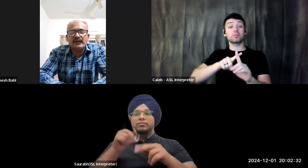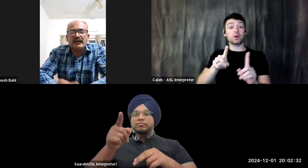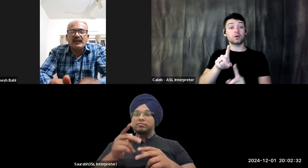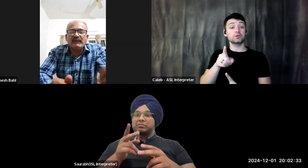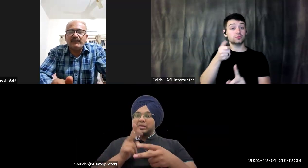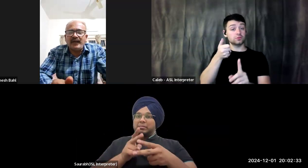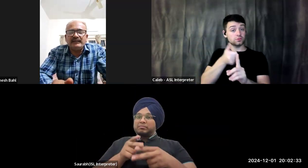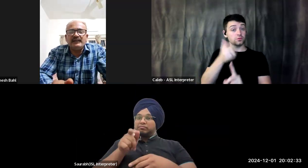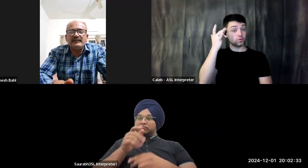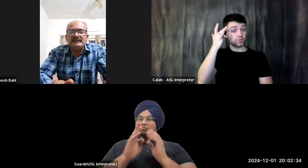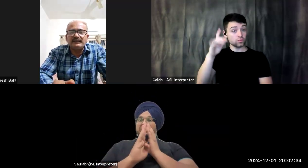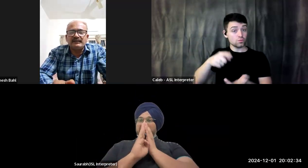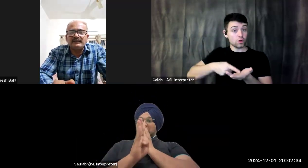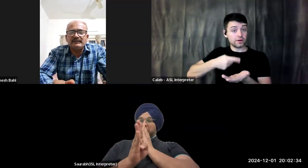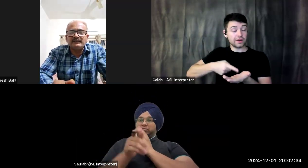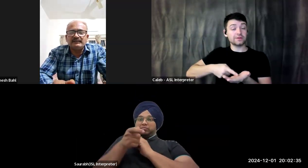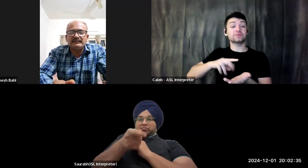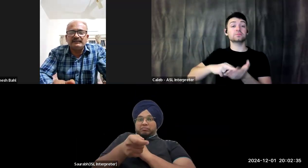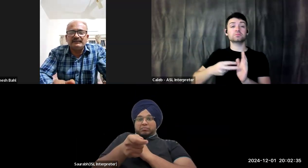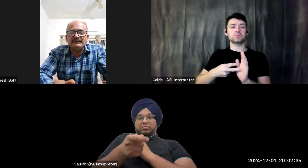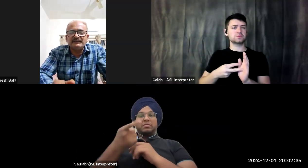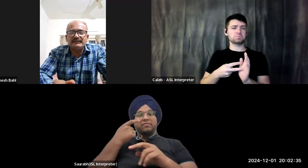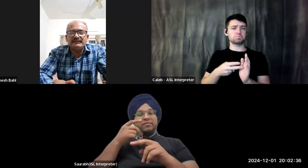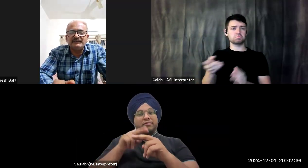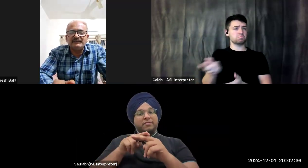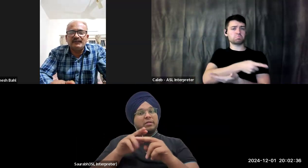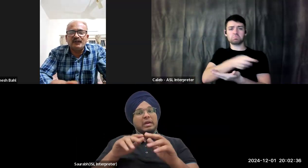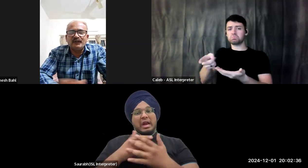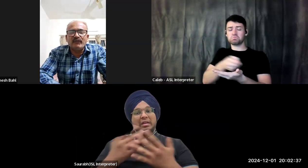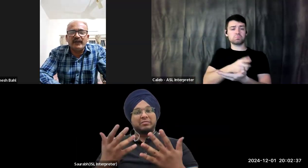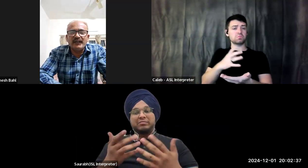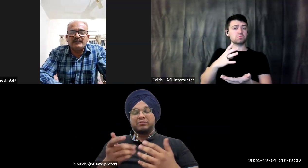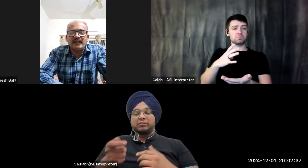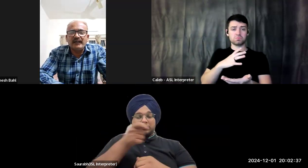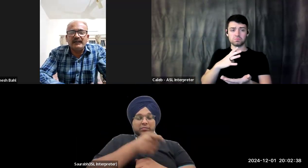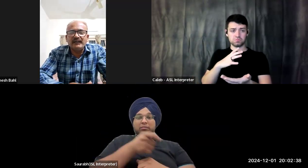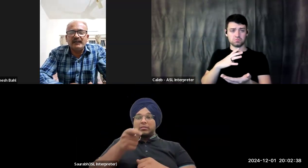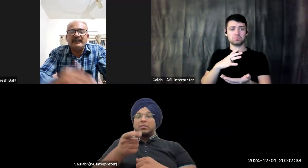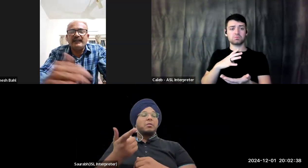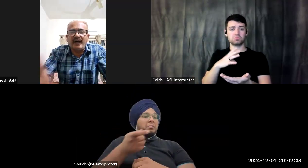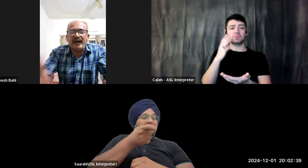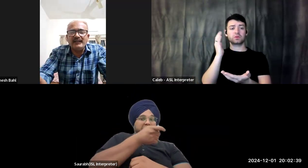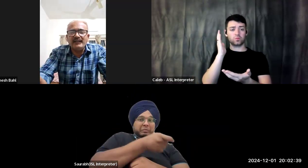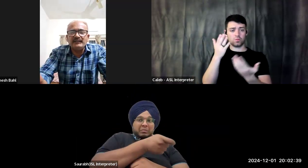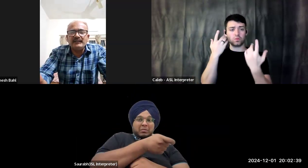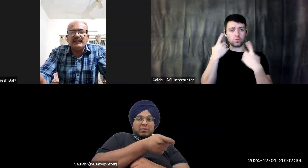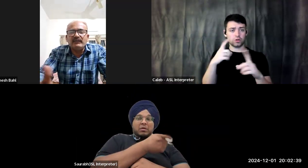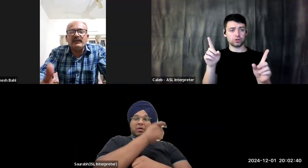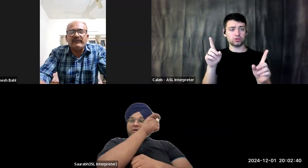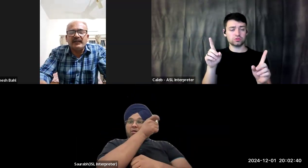Okay, if anything is there, on the vertical side at the height,